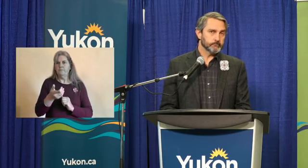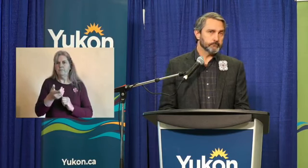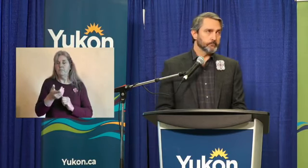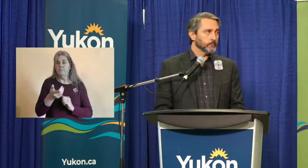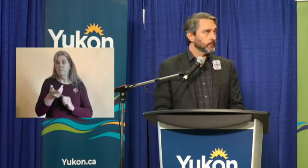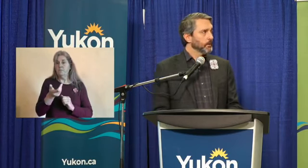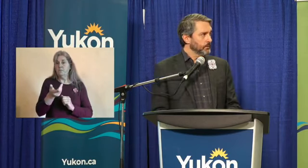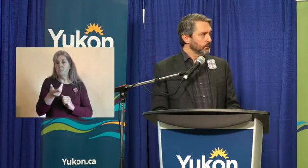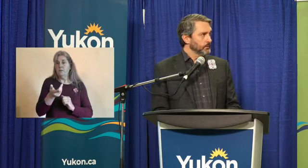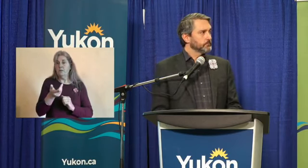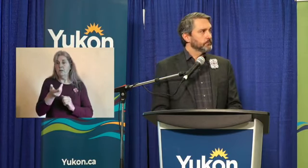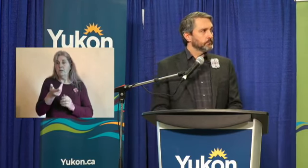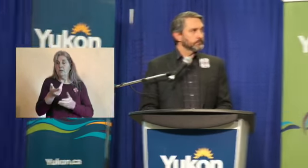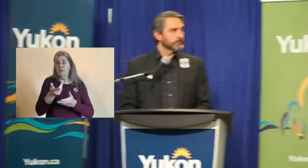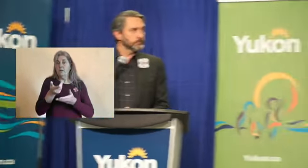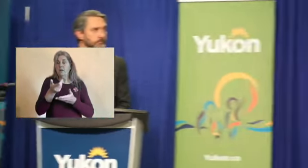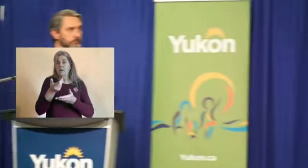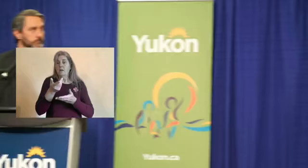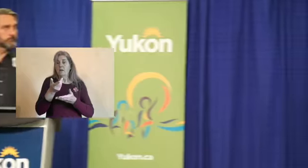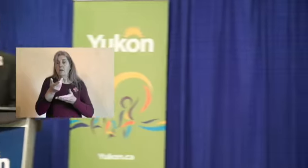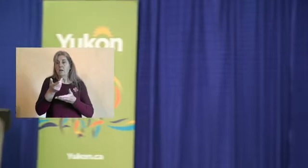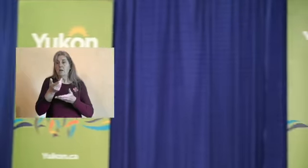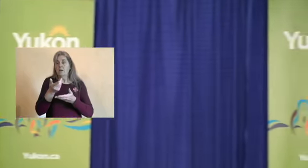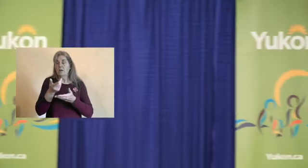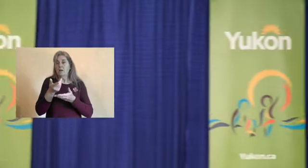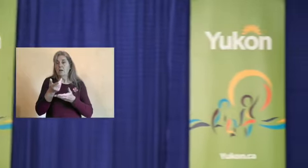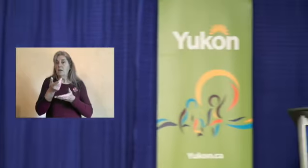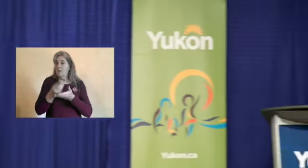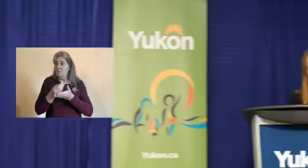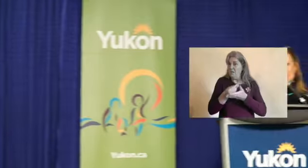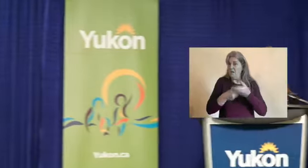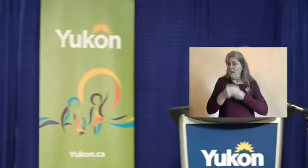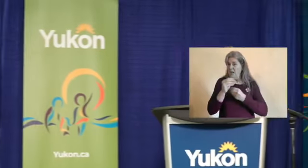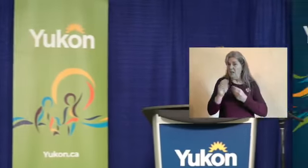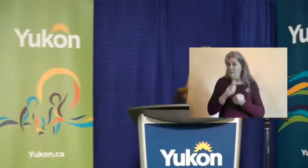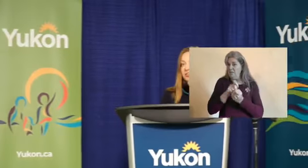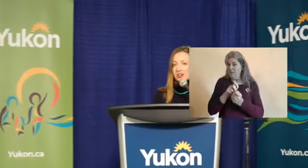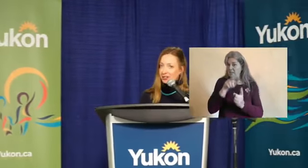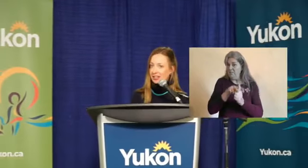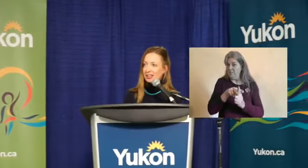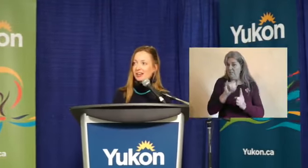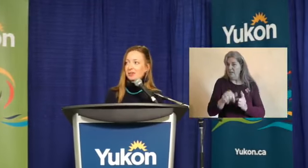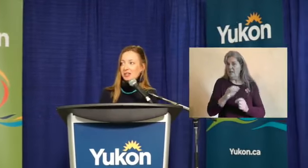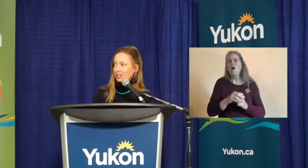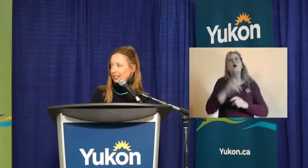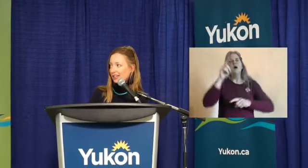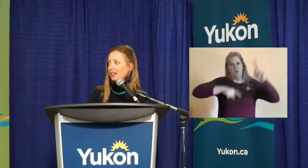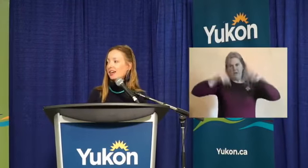First Nations people on the panel, designated? For sure, we want this panel